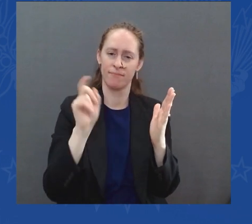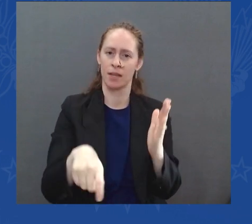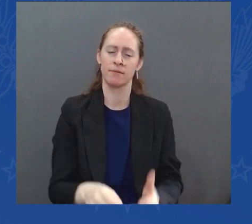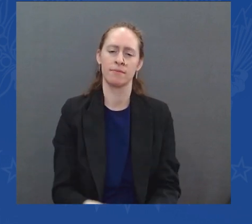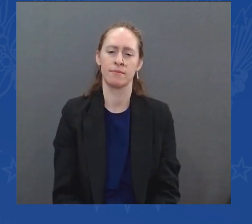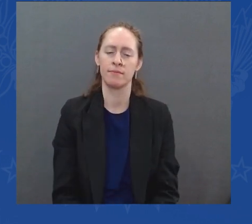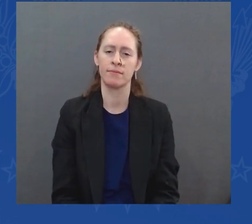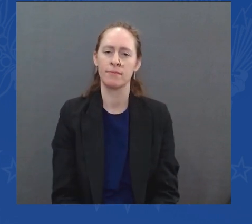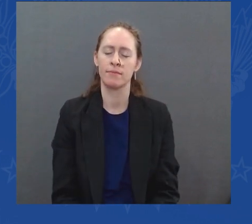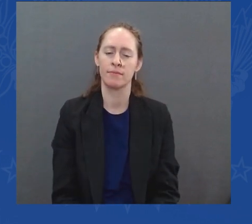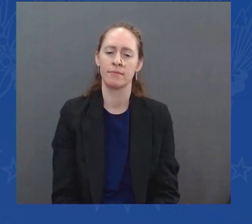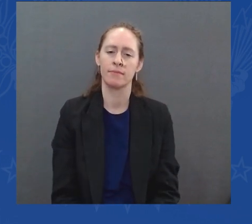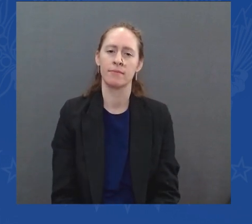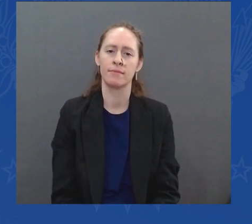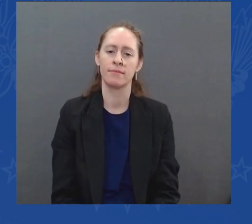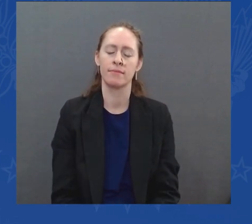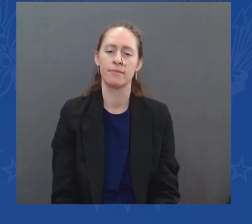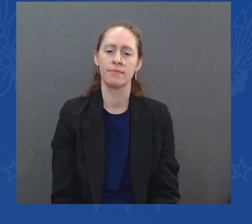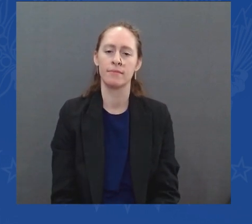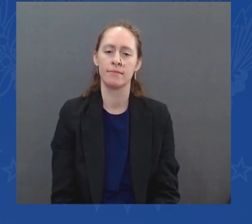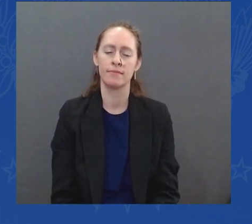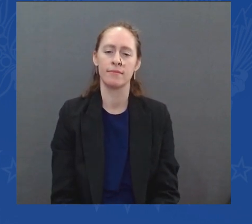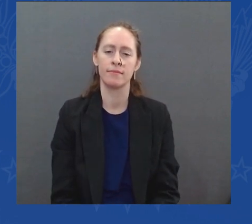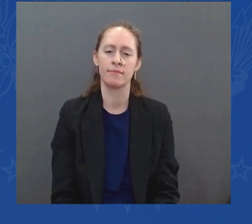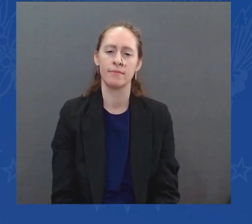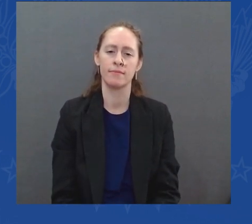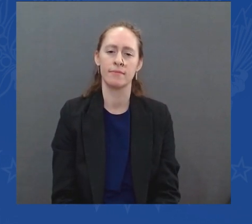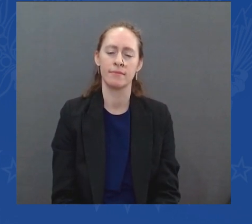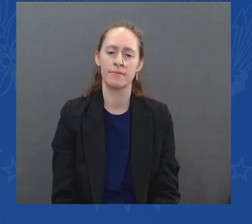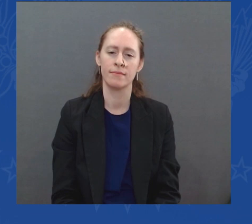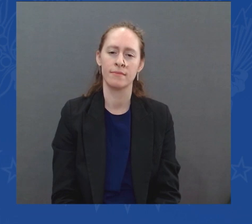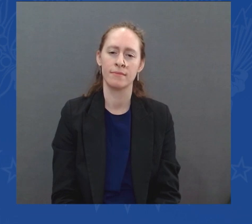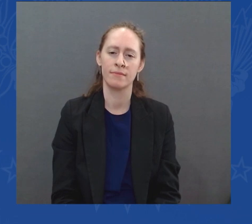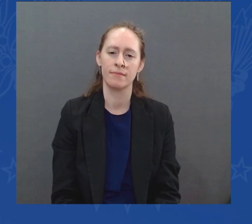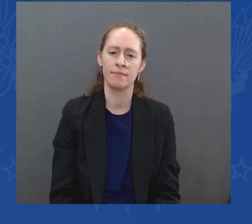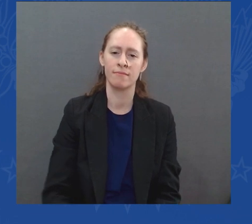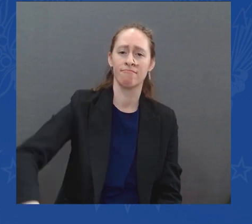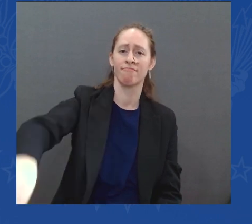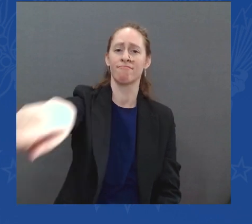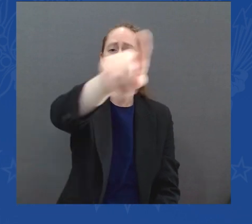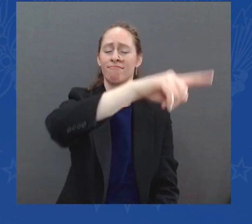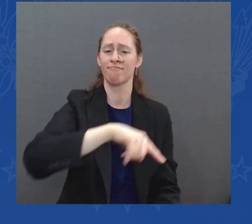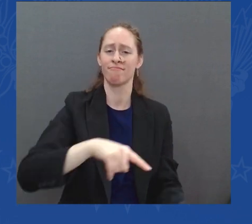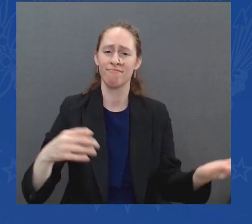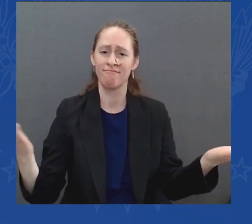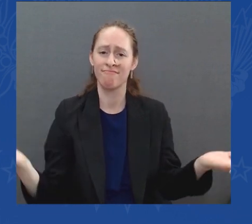and all of our society deserve that we recognize the crimes